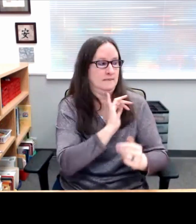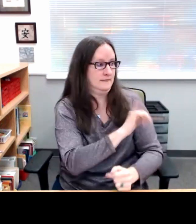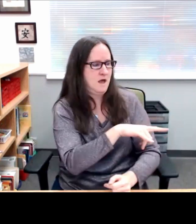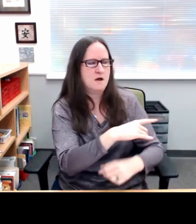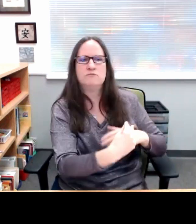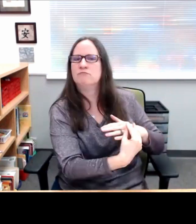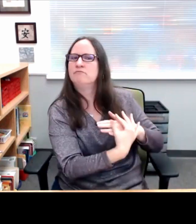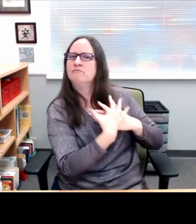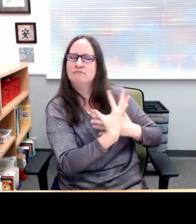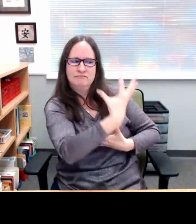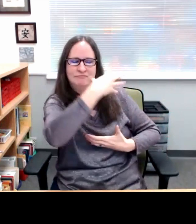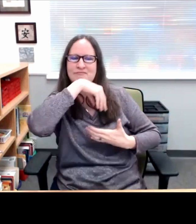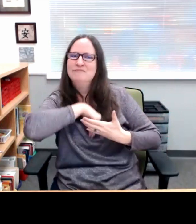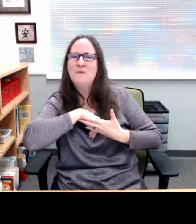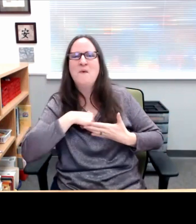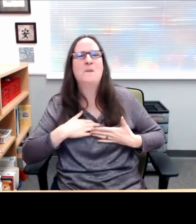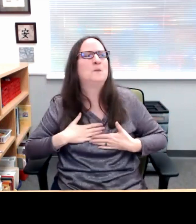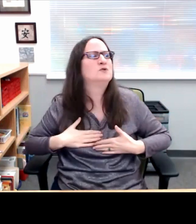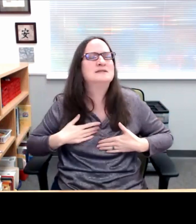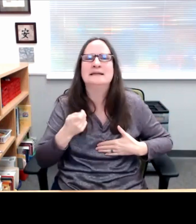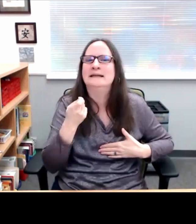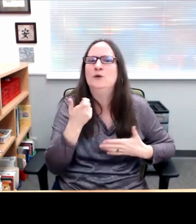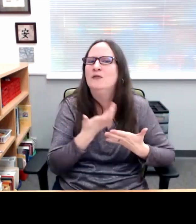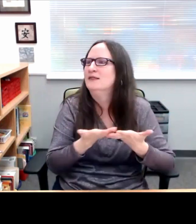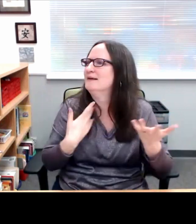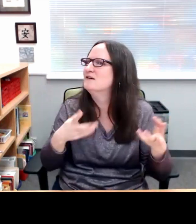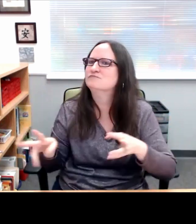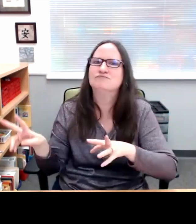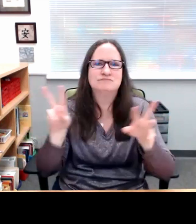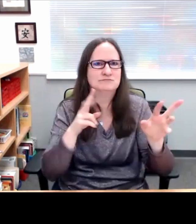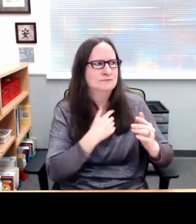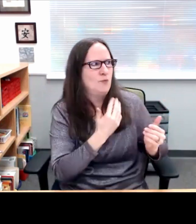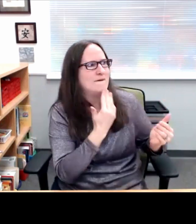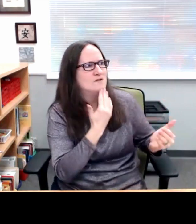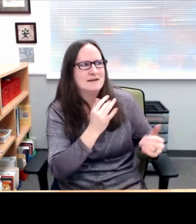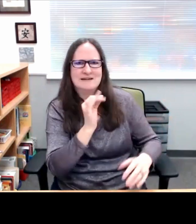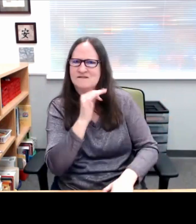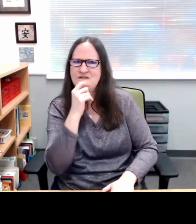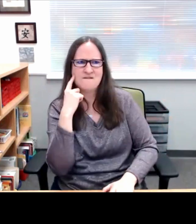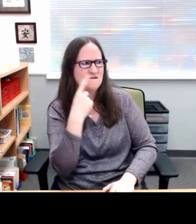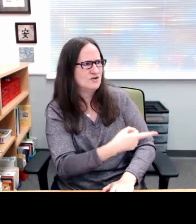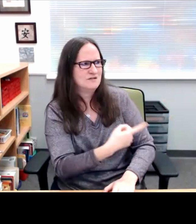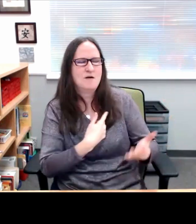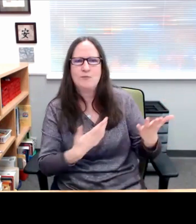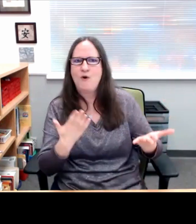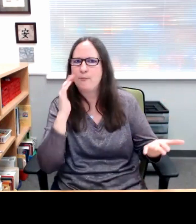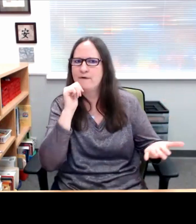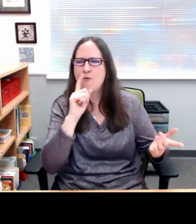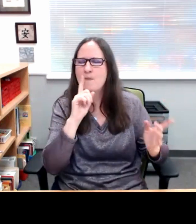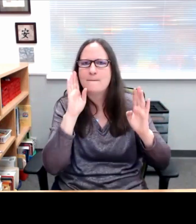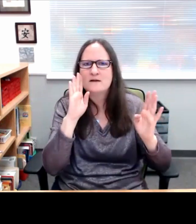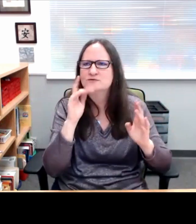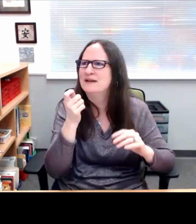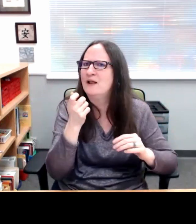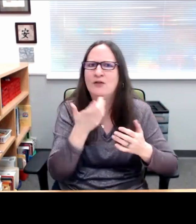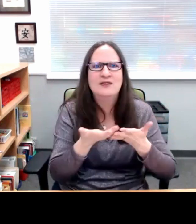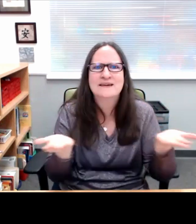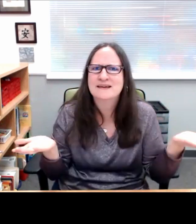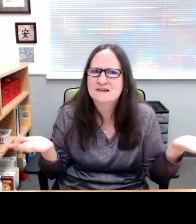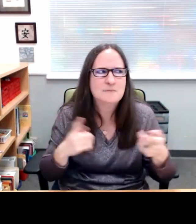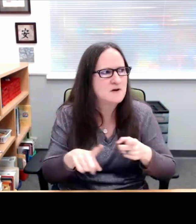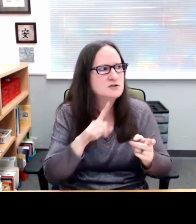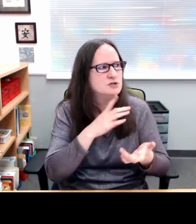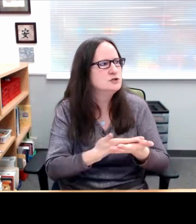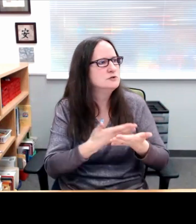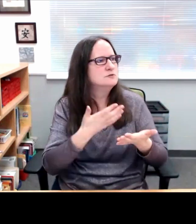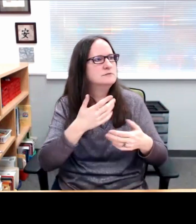Oh, take a look at that sunset. That's something that just makes the children appreciate the